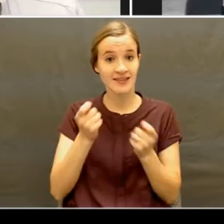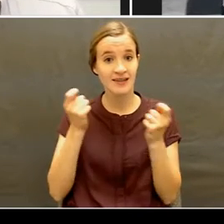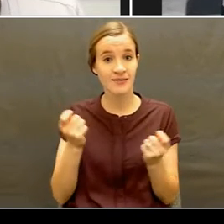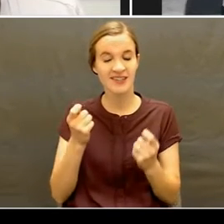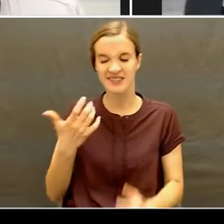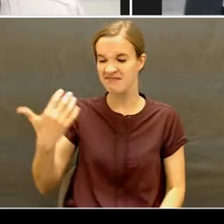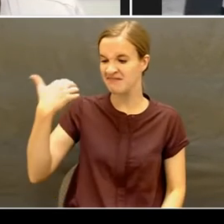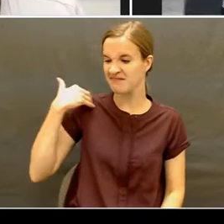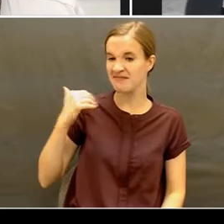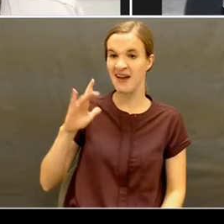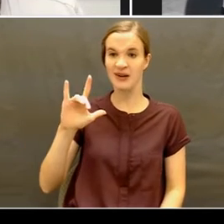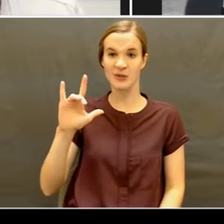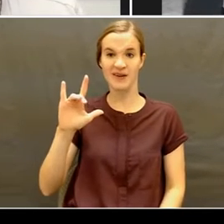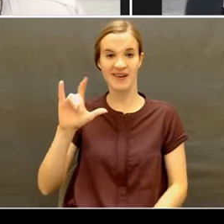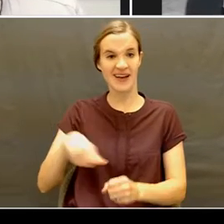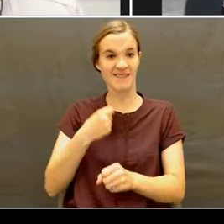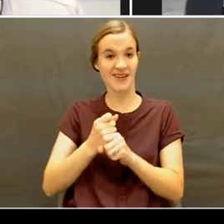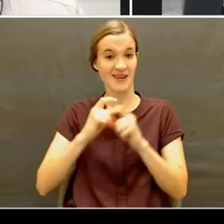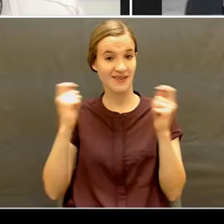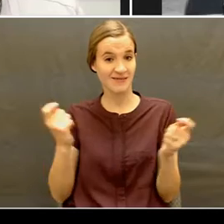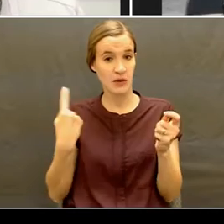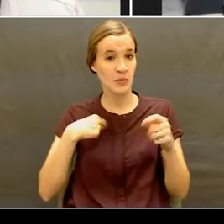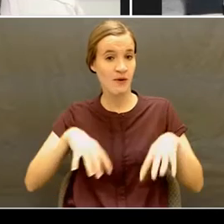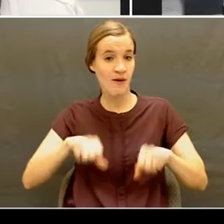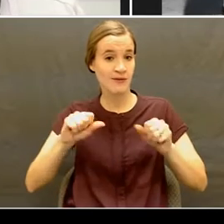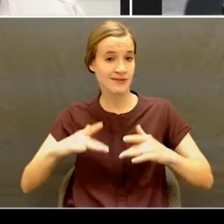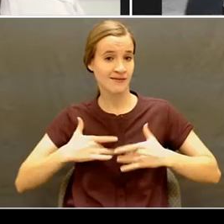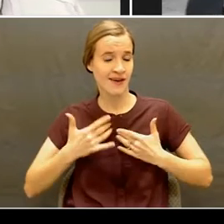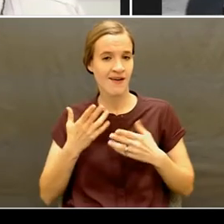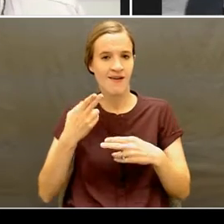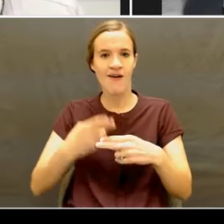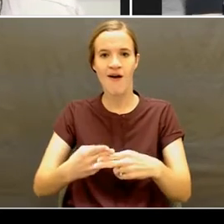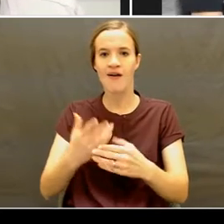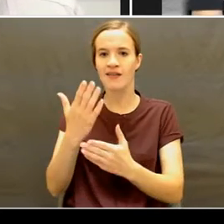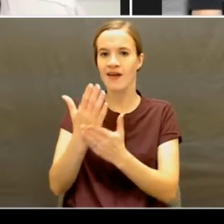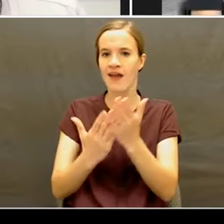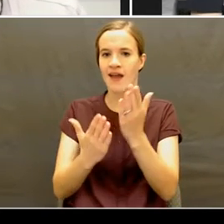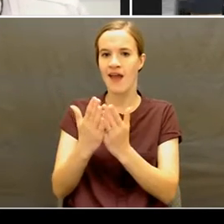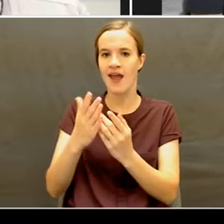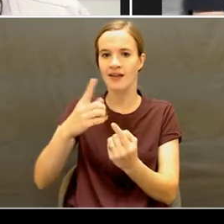anniversary, the 25th we had Hands around the Capitol where we had people gathered down in